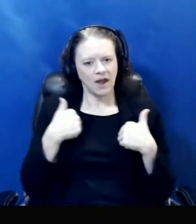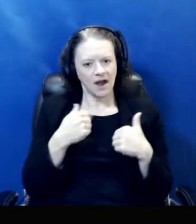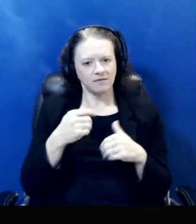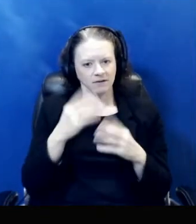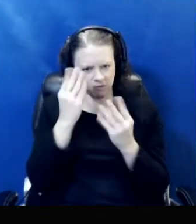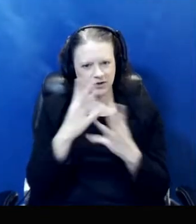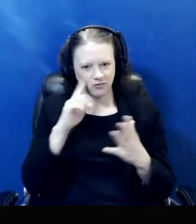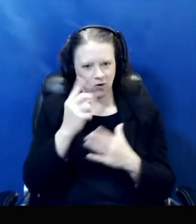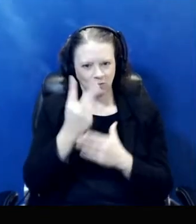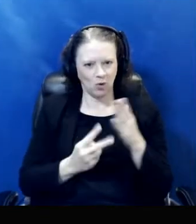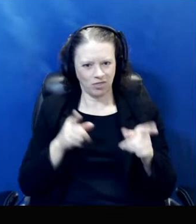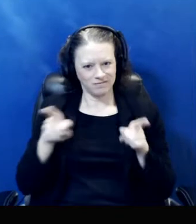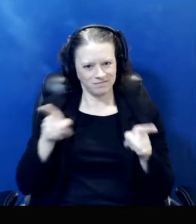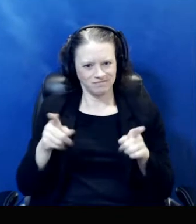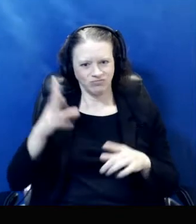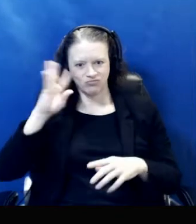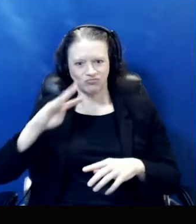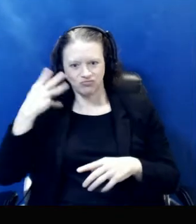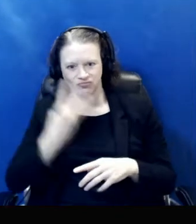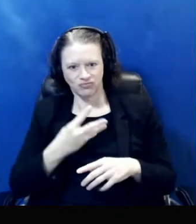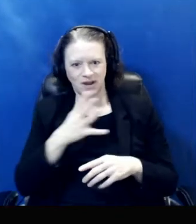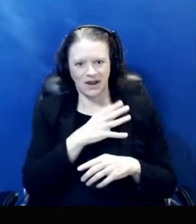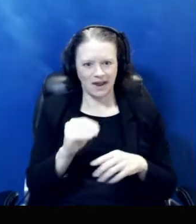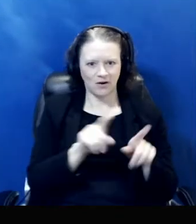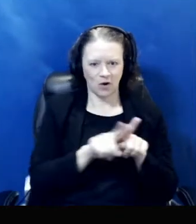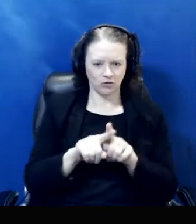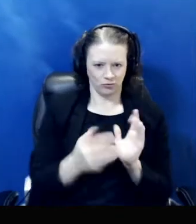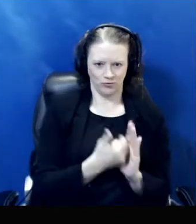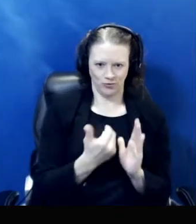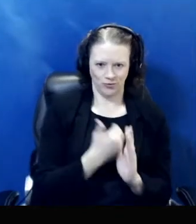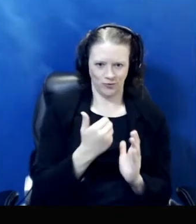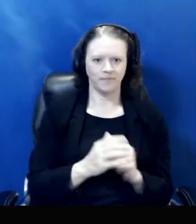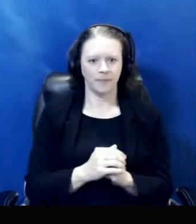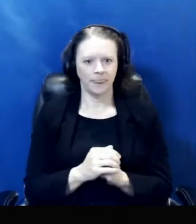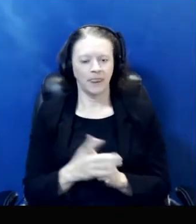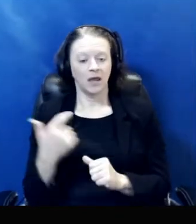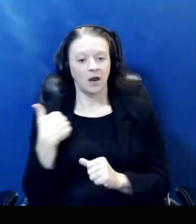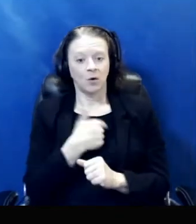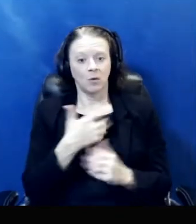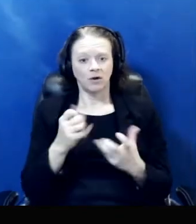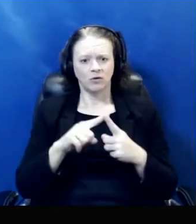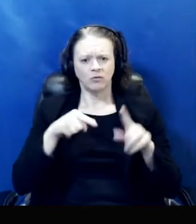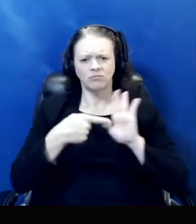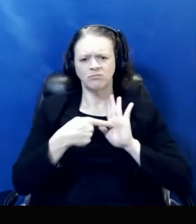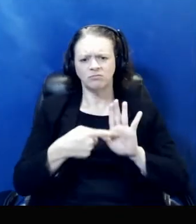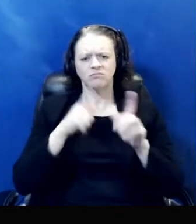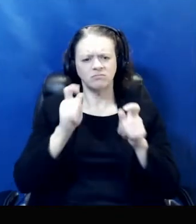let's take a closer look at these changes, starting with the updated introduction.